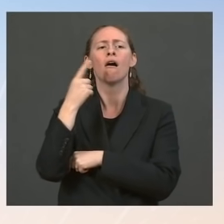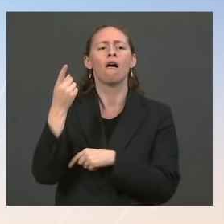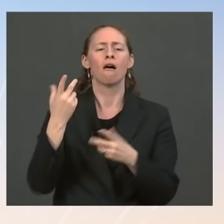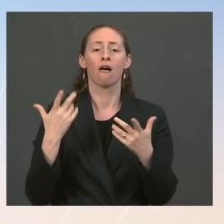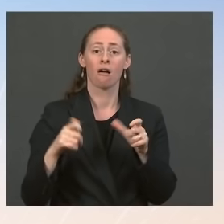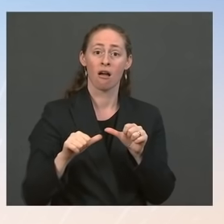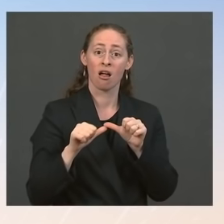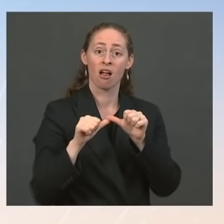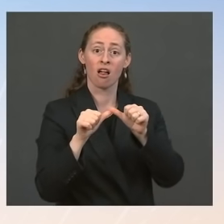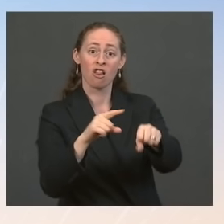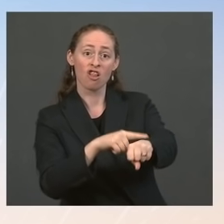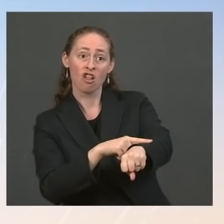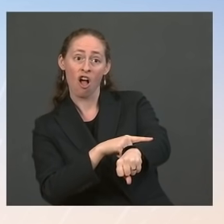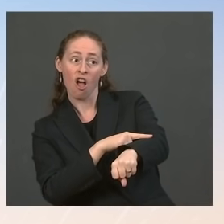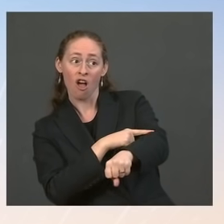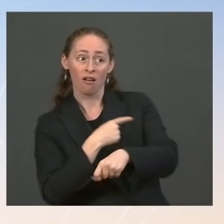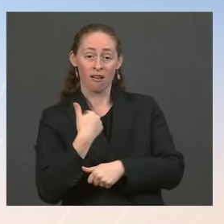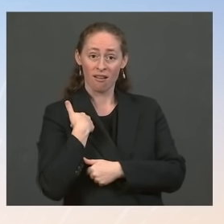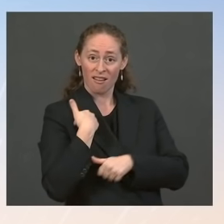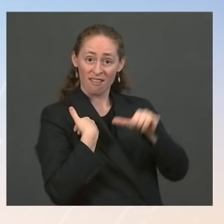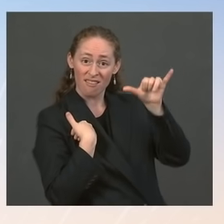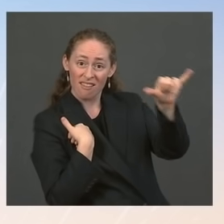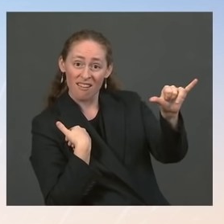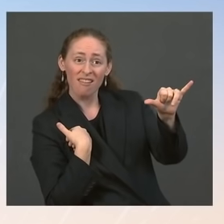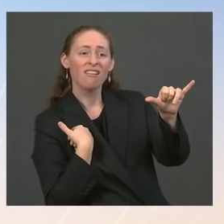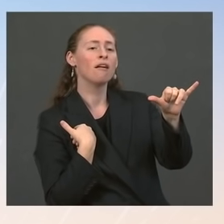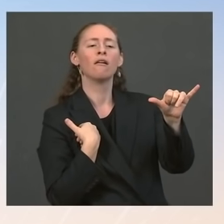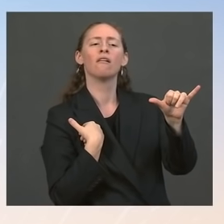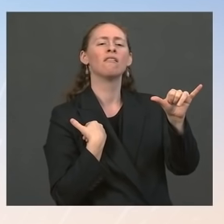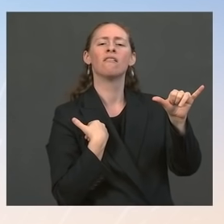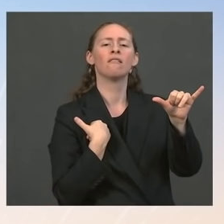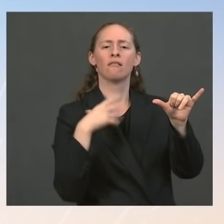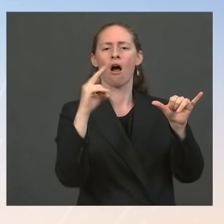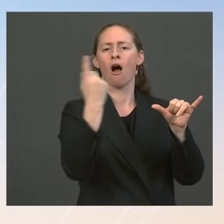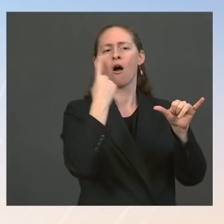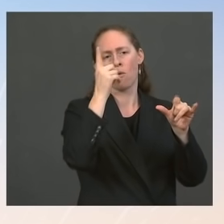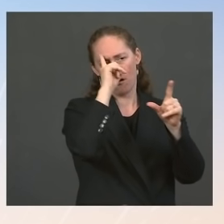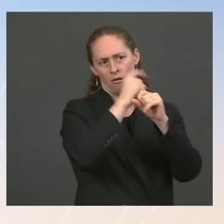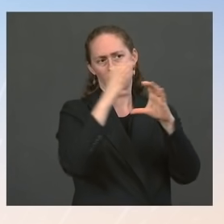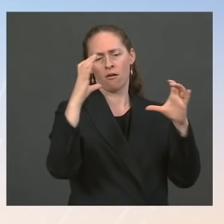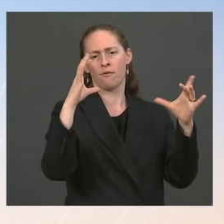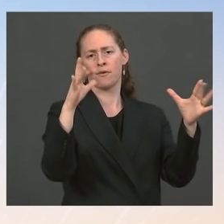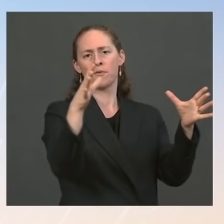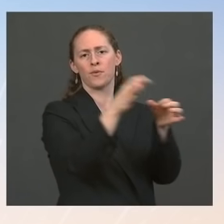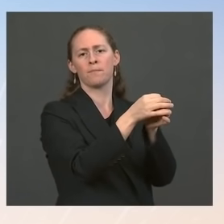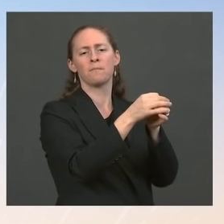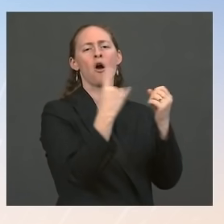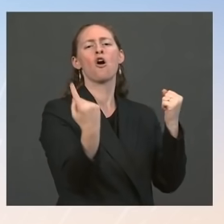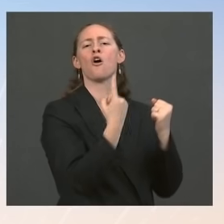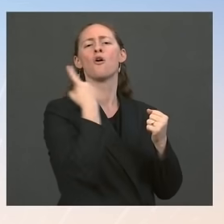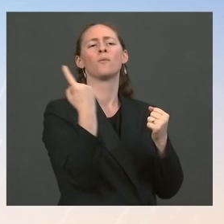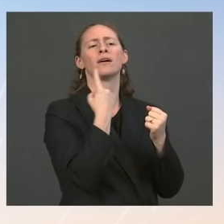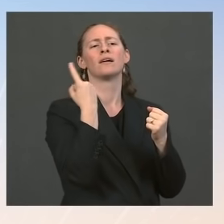We were always going to look at escalating the numbers, at potentially going back to war with the Taliban, at risking casualties.